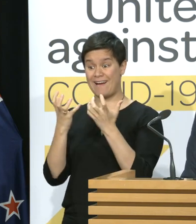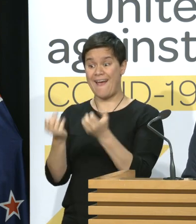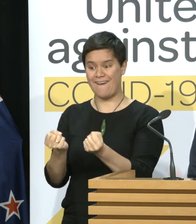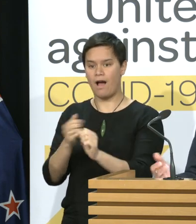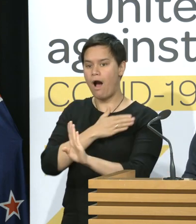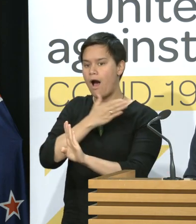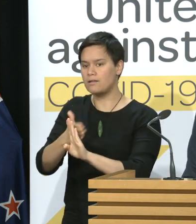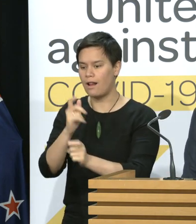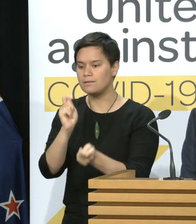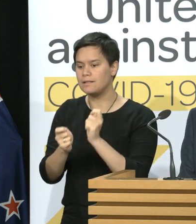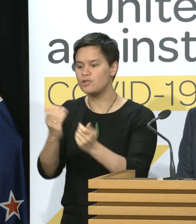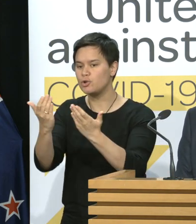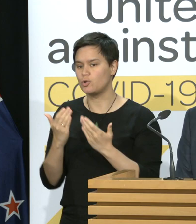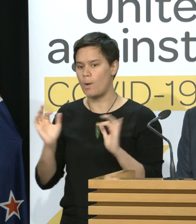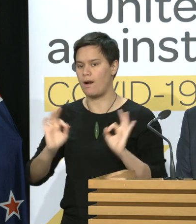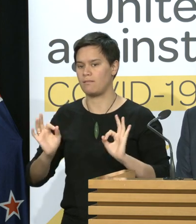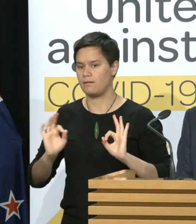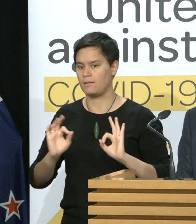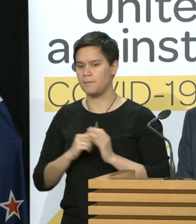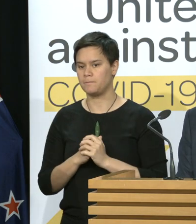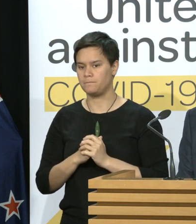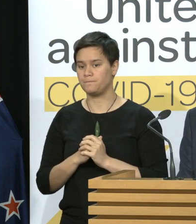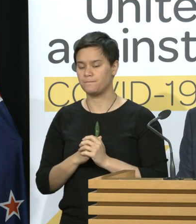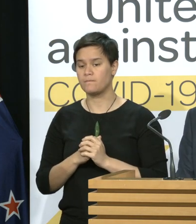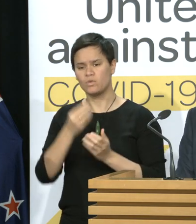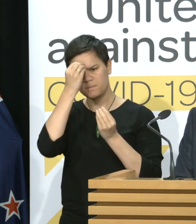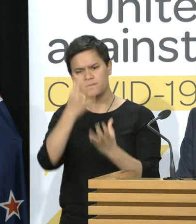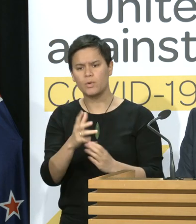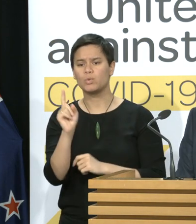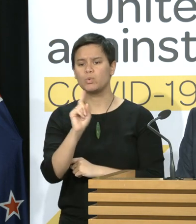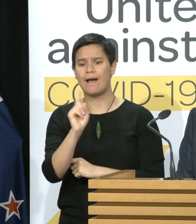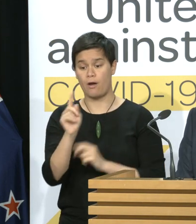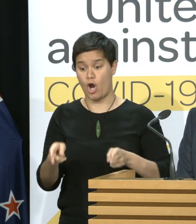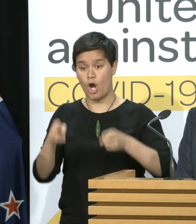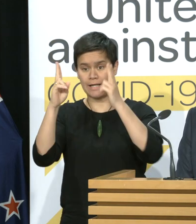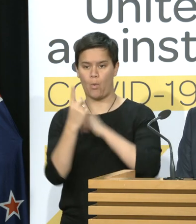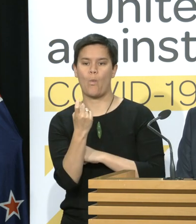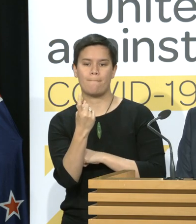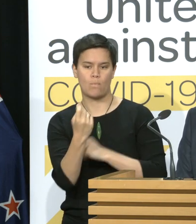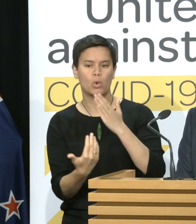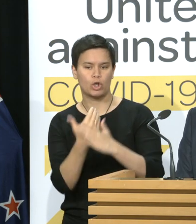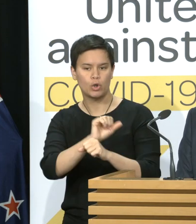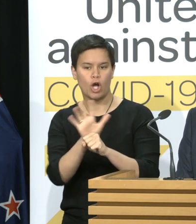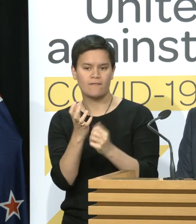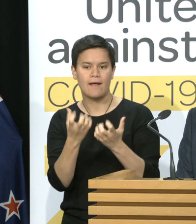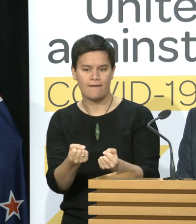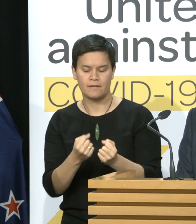We have one new case in managed isolation today. Absence payments, why was that necessary?